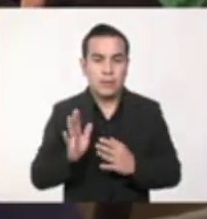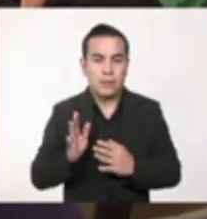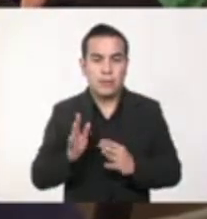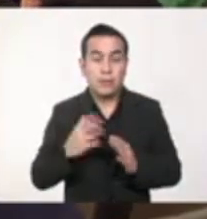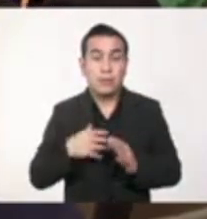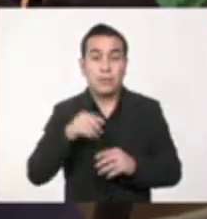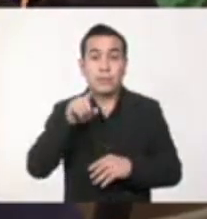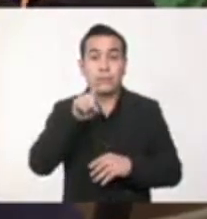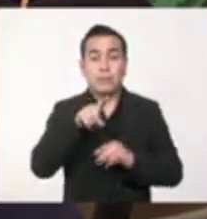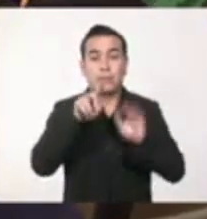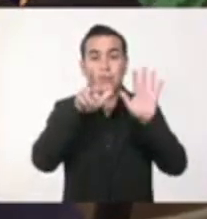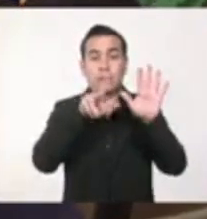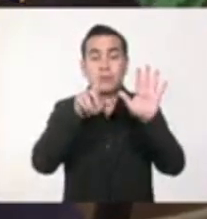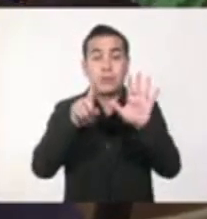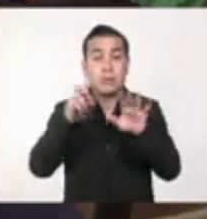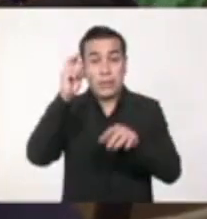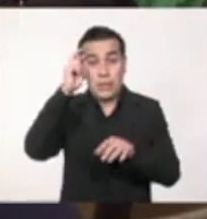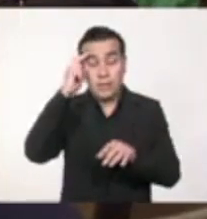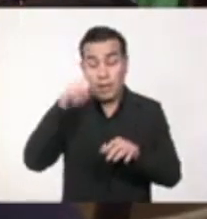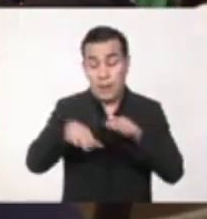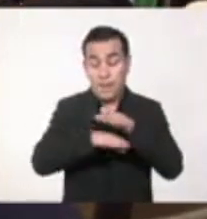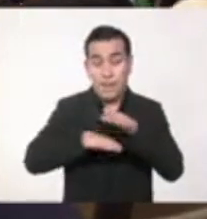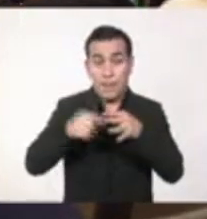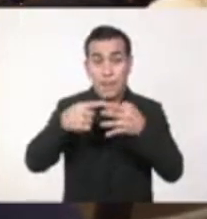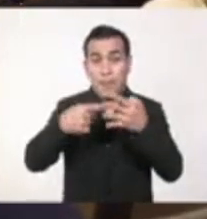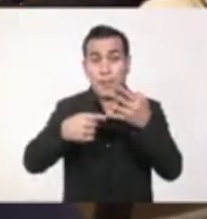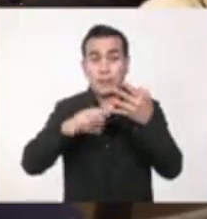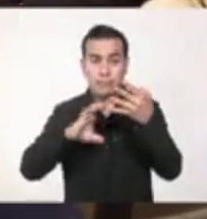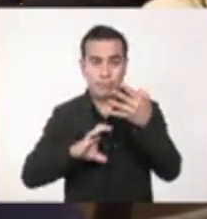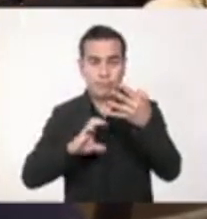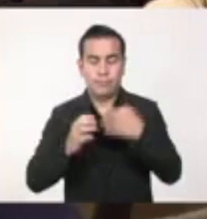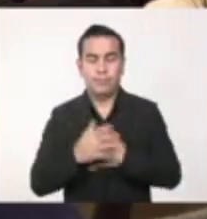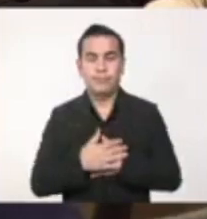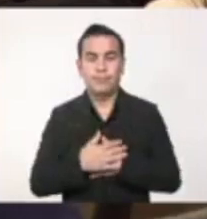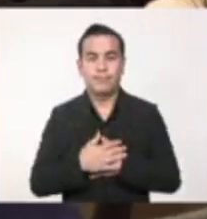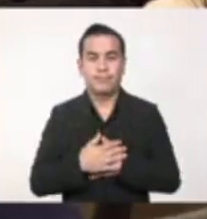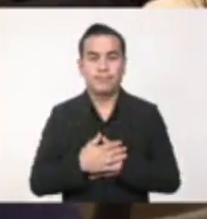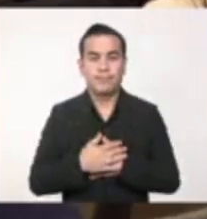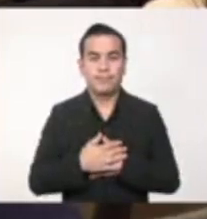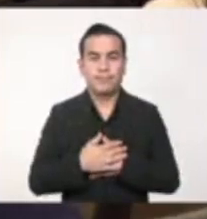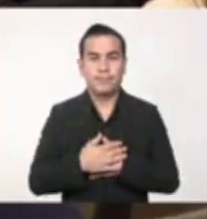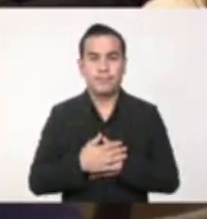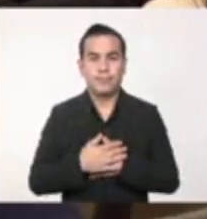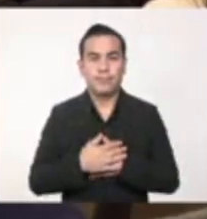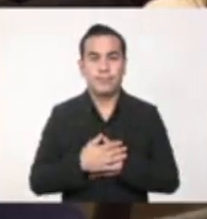but this this is our constitutional framework . The